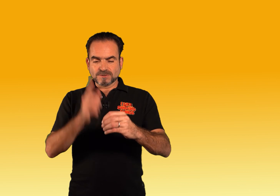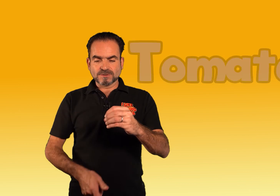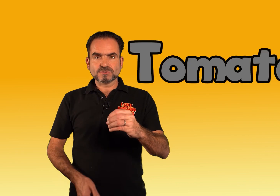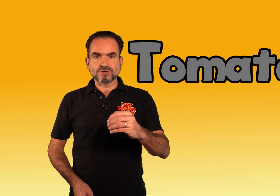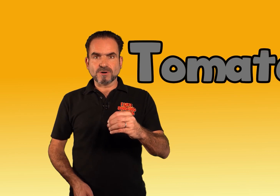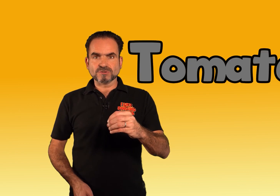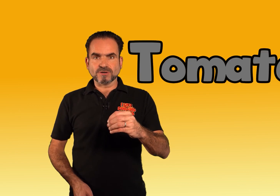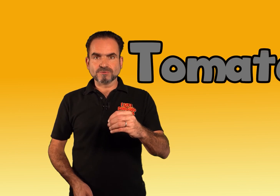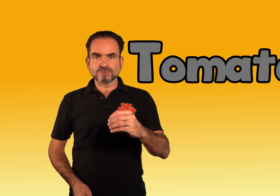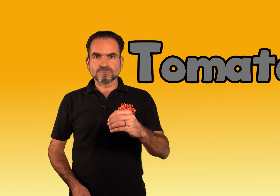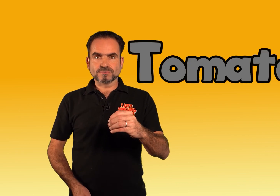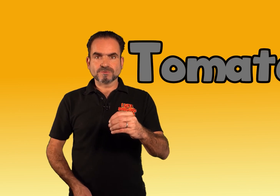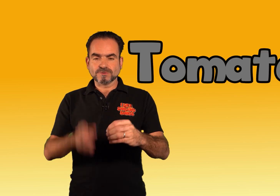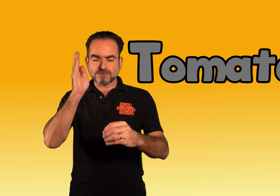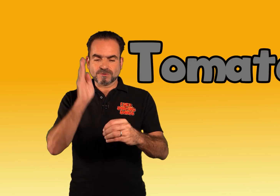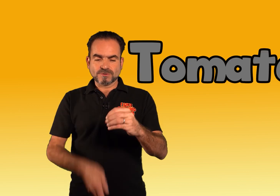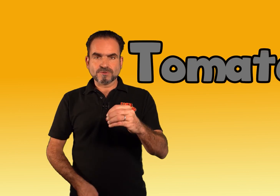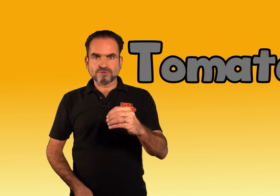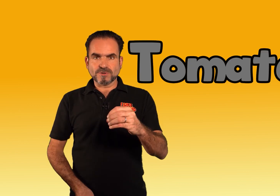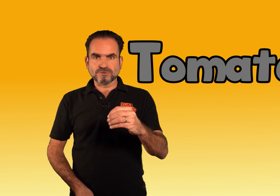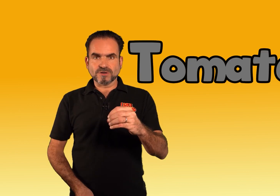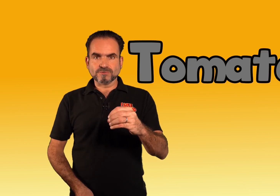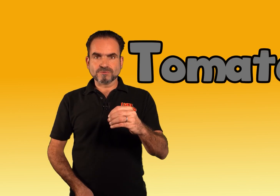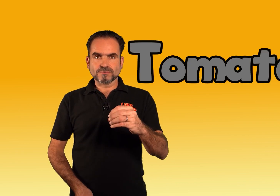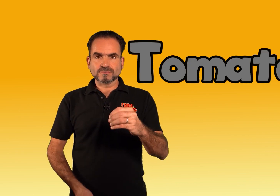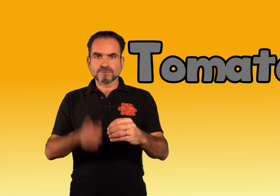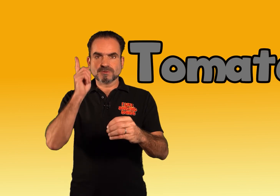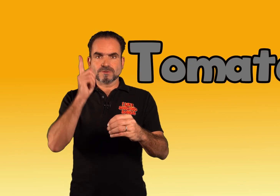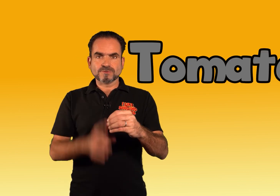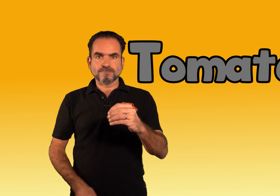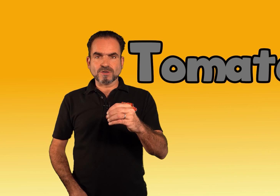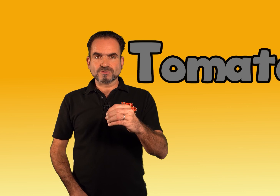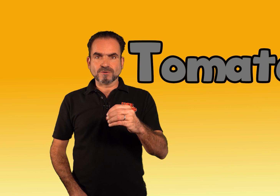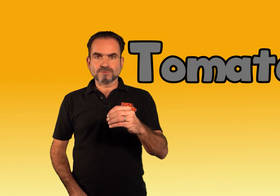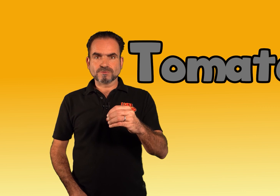Tomato